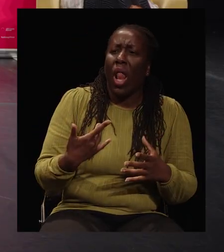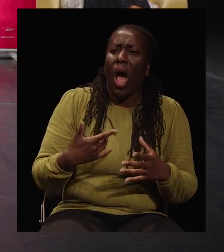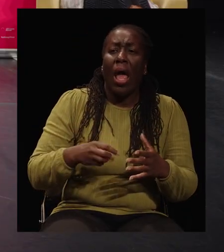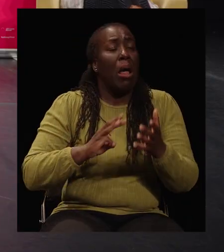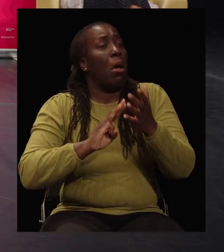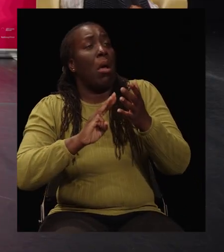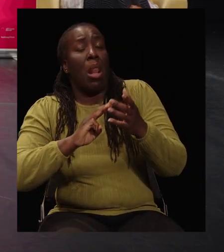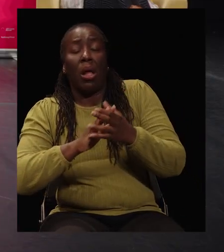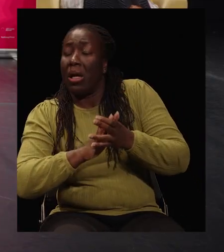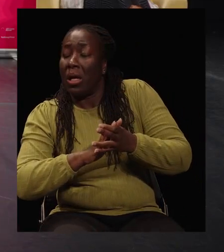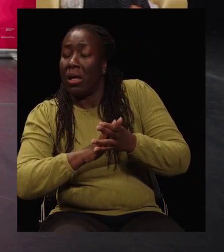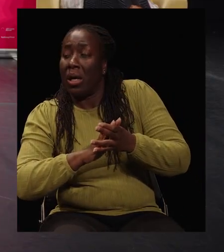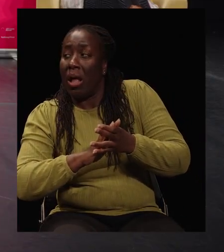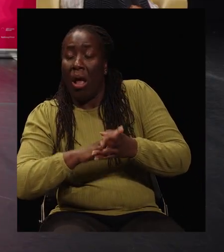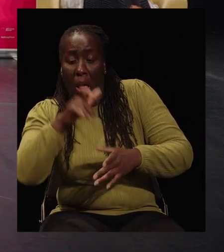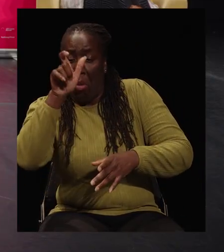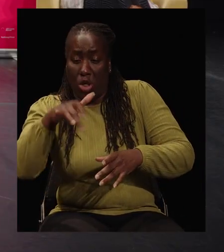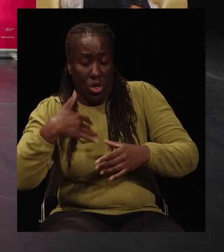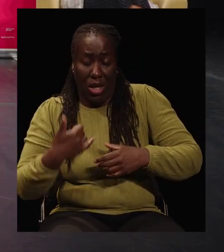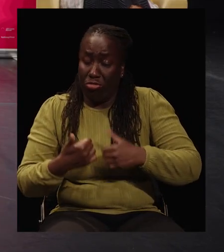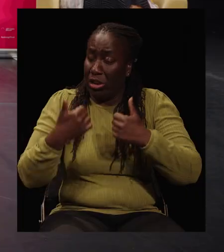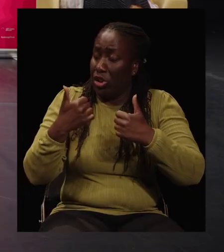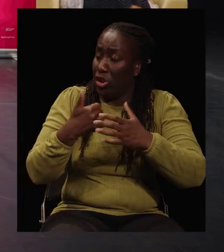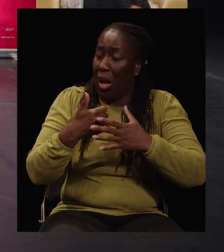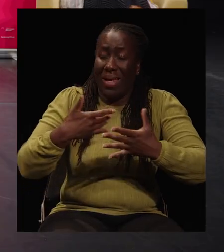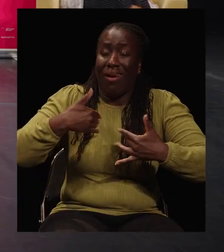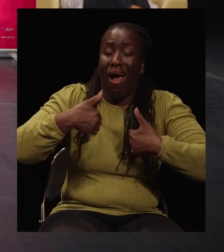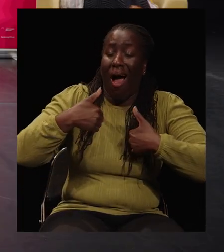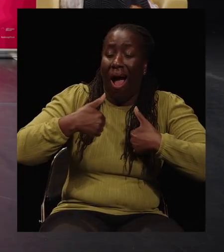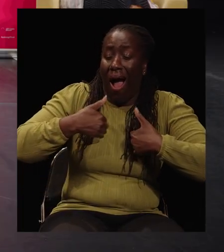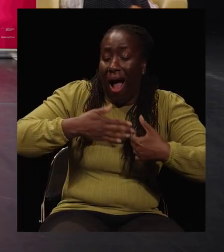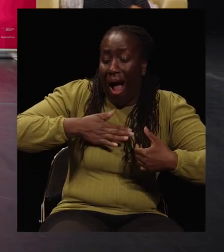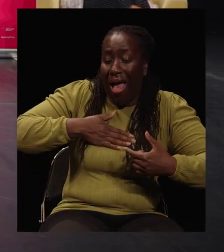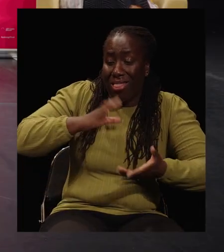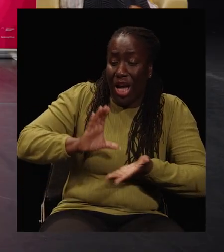But that's what I would like to see happen more. Like I run a charity. Like I say, we don't operate like one,